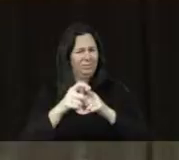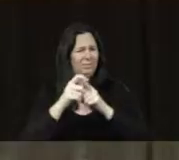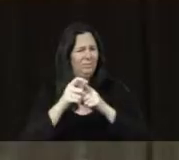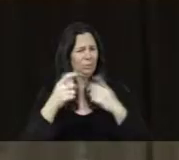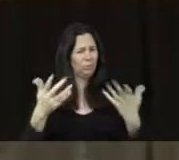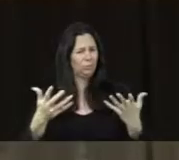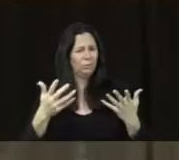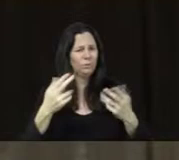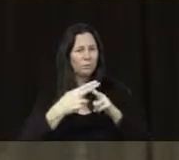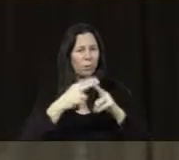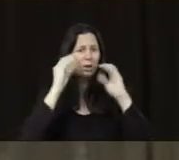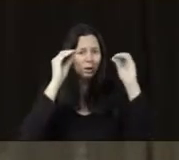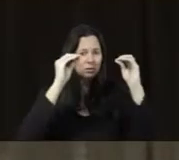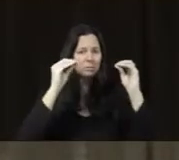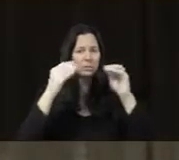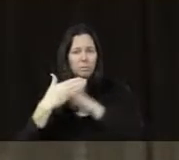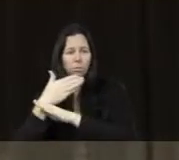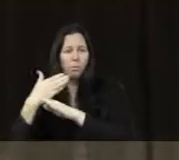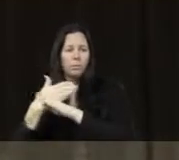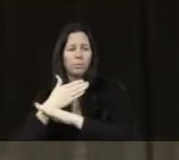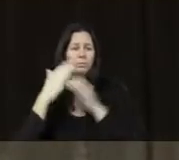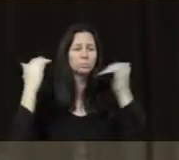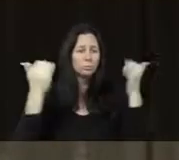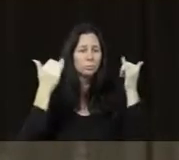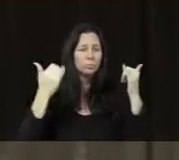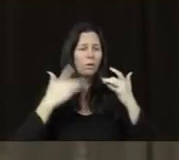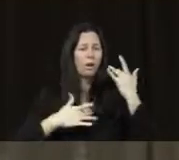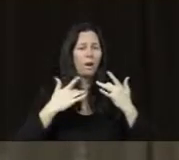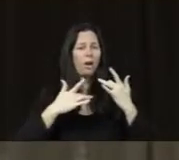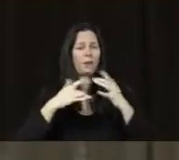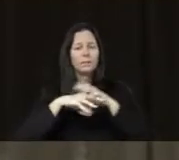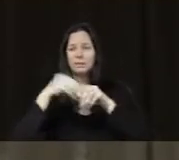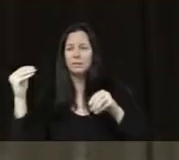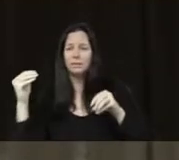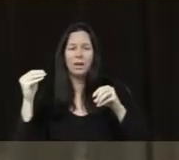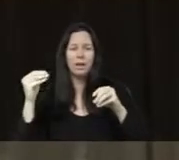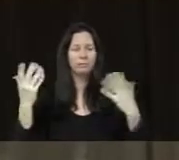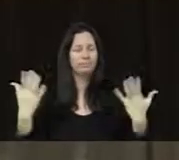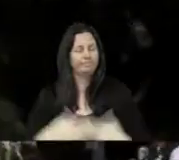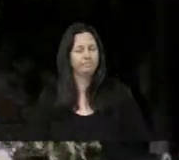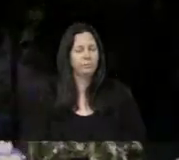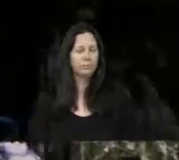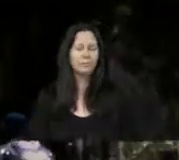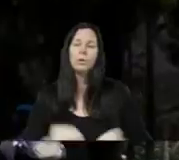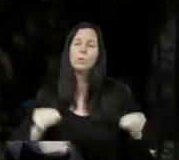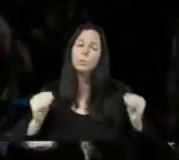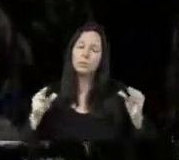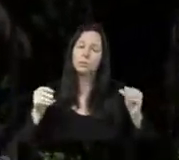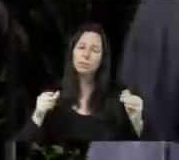and just to have a social life and to get out and about as required. Wheelchair-accessible taxis